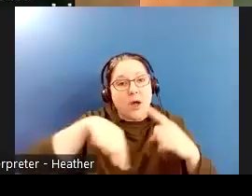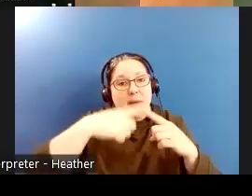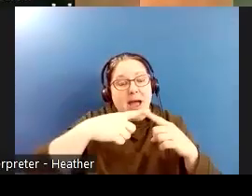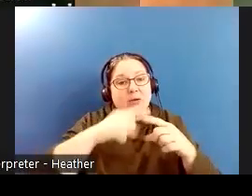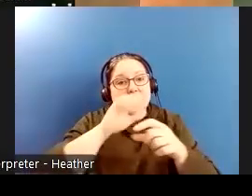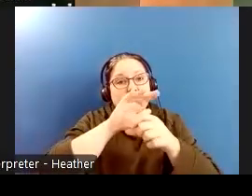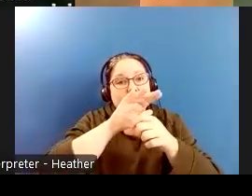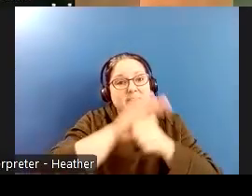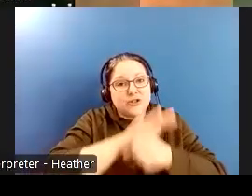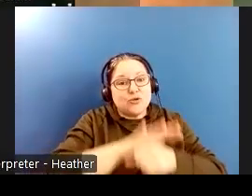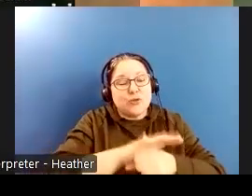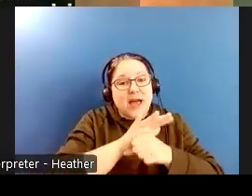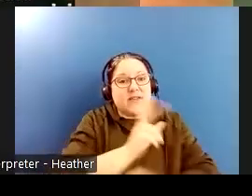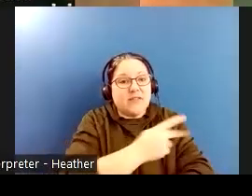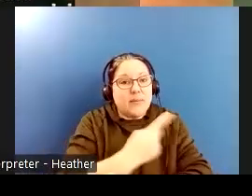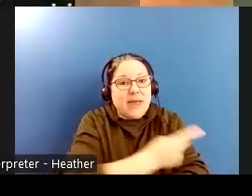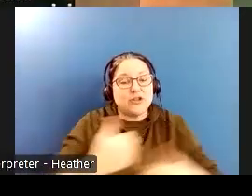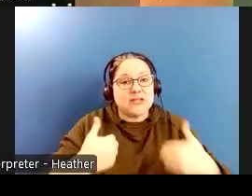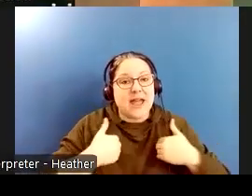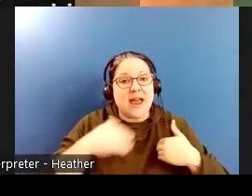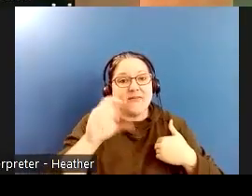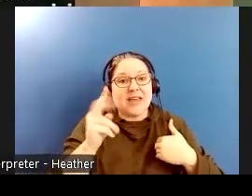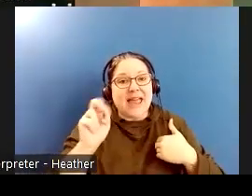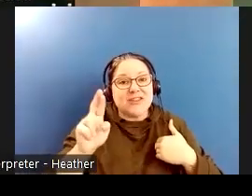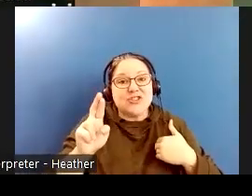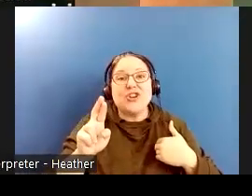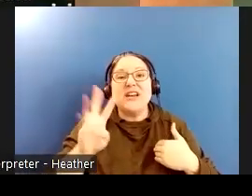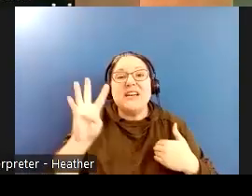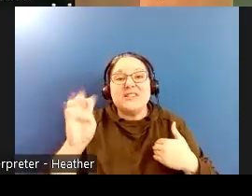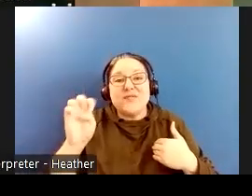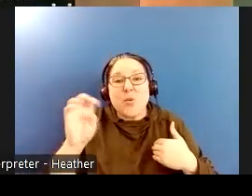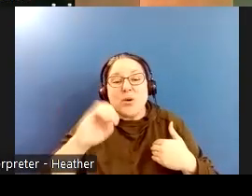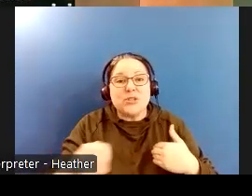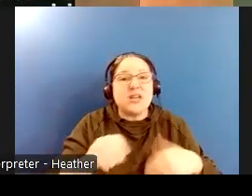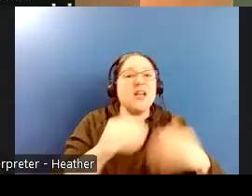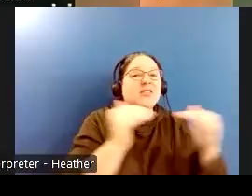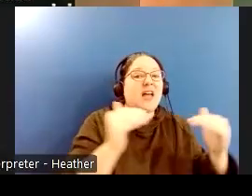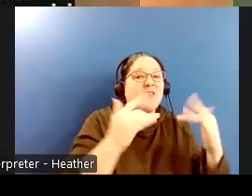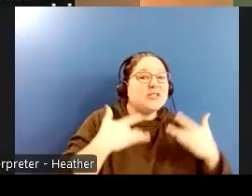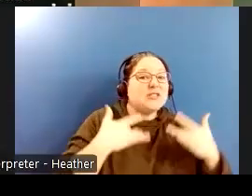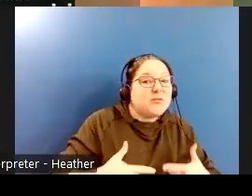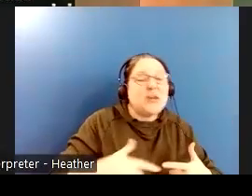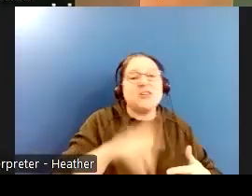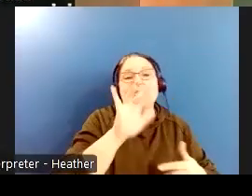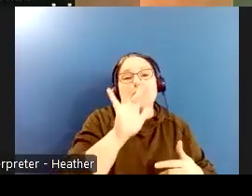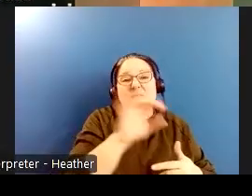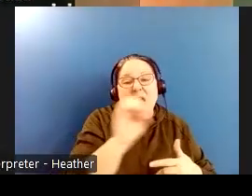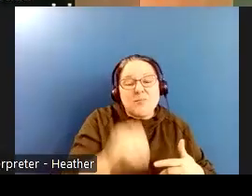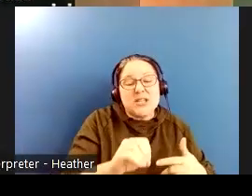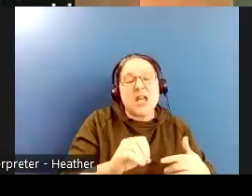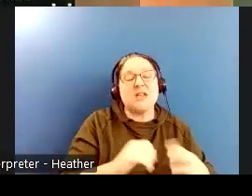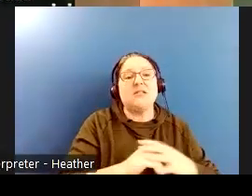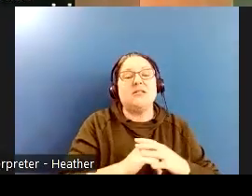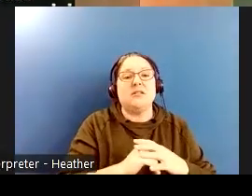patients with cancer ranging around 40% levels of depression across the board around 25%. Now there